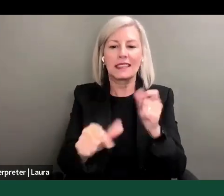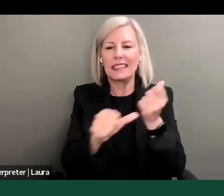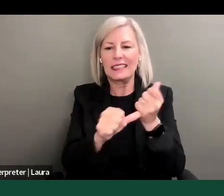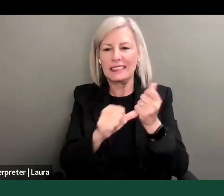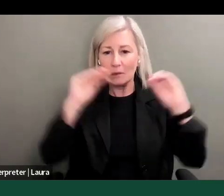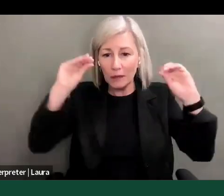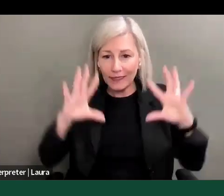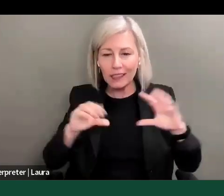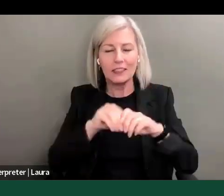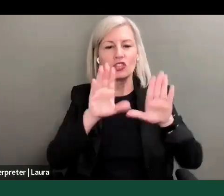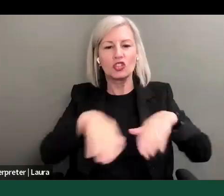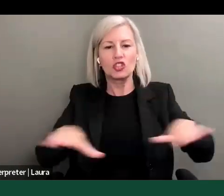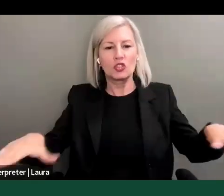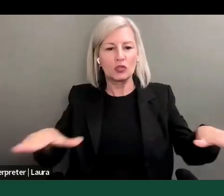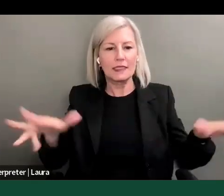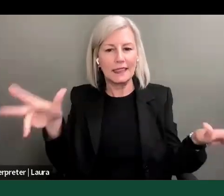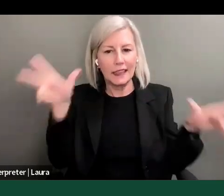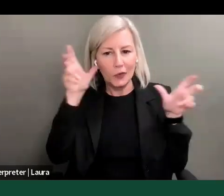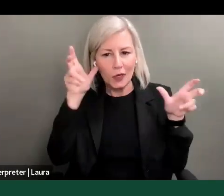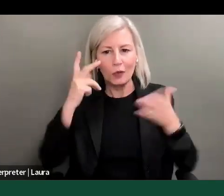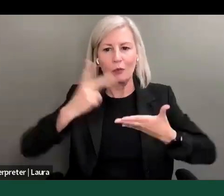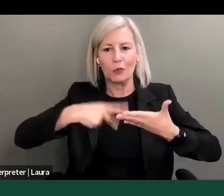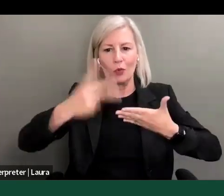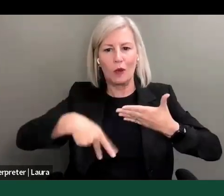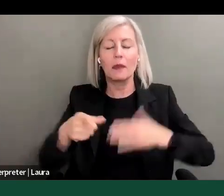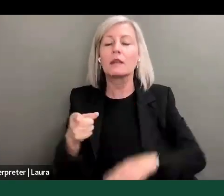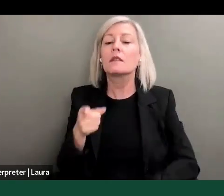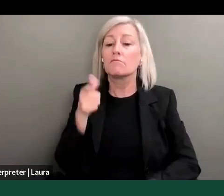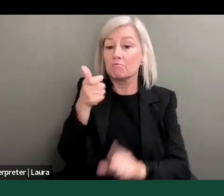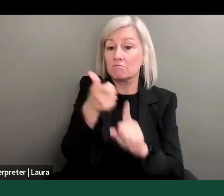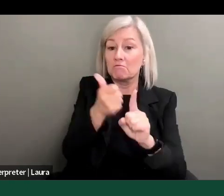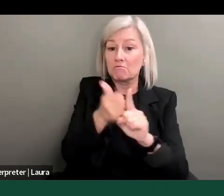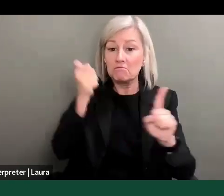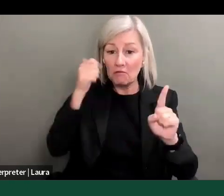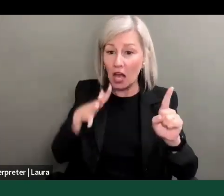children's hearing program. He is an audiologist extraordinaire.